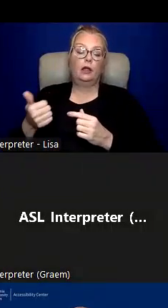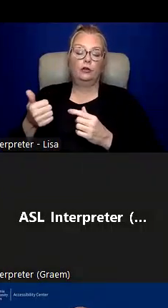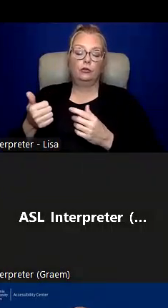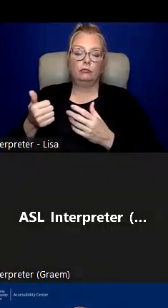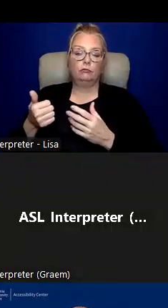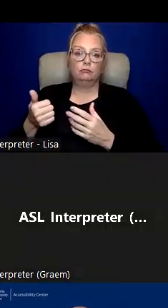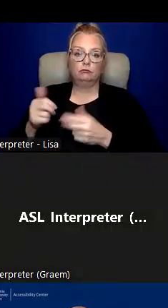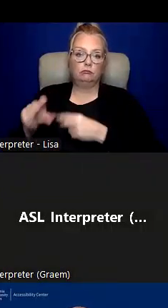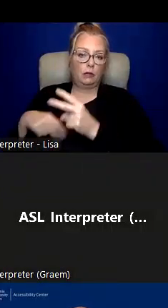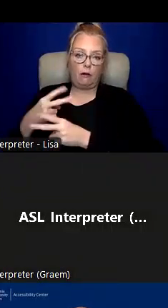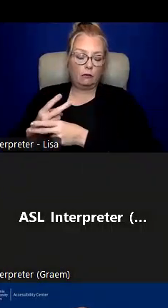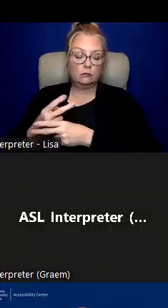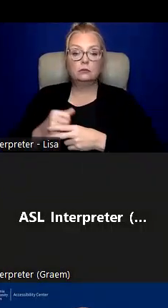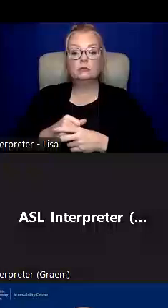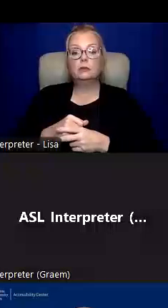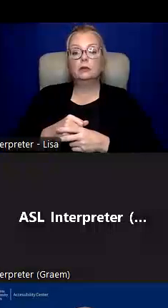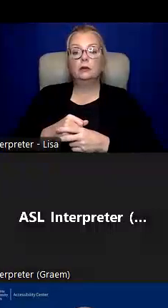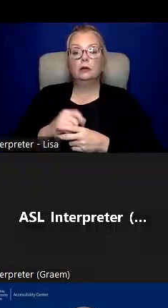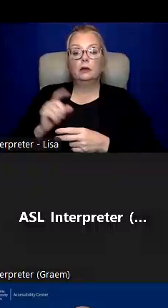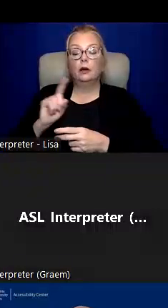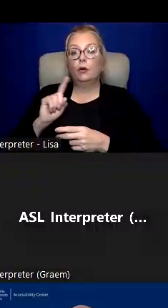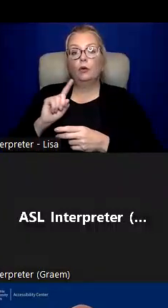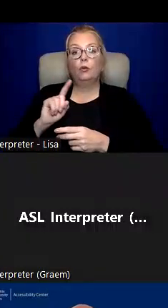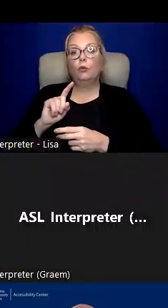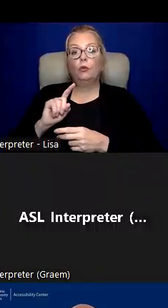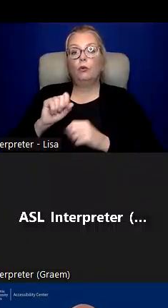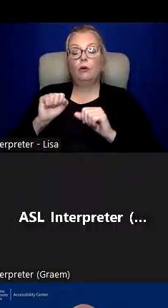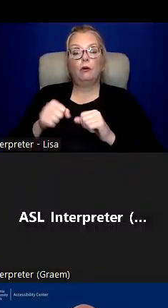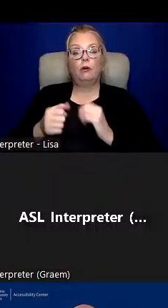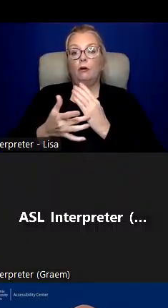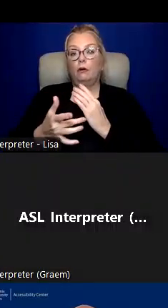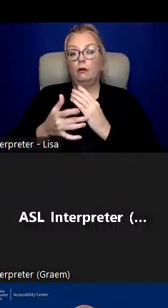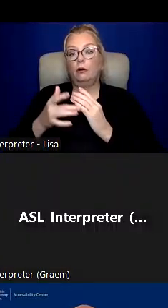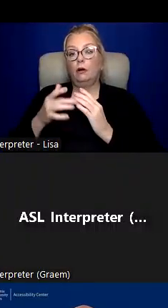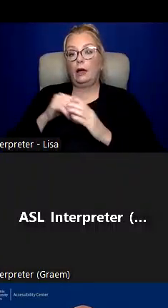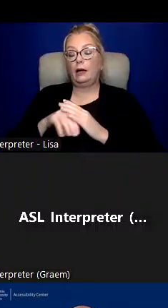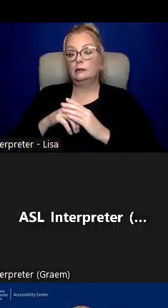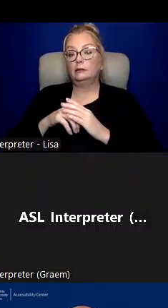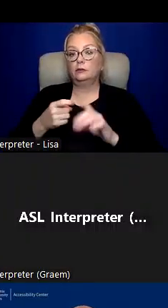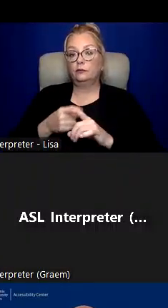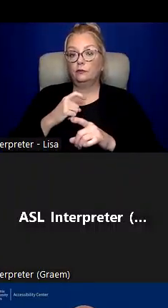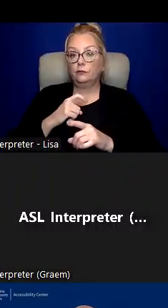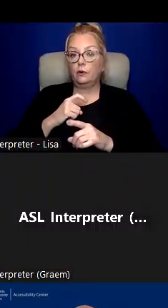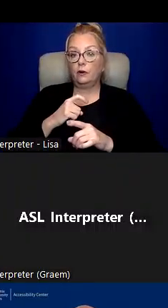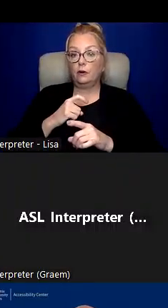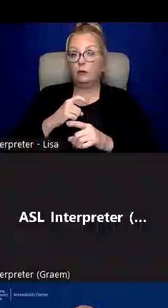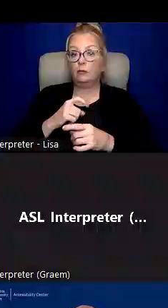The next key question is, well, where can this technology be accessed from? Is it a non-public location such as an office